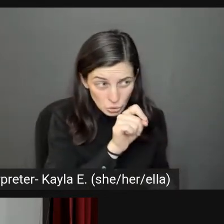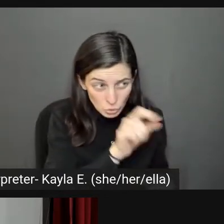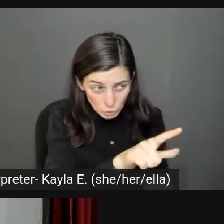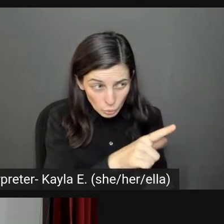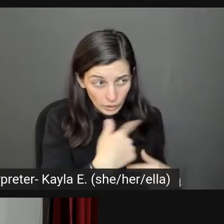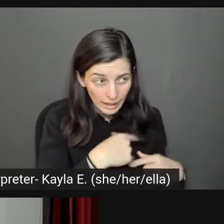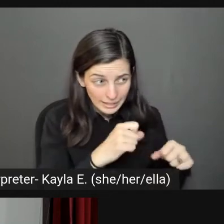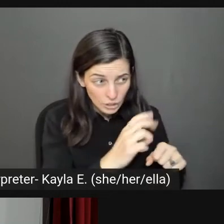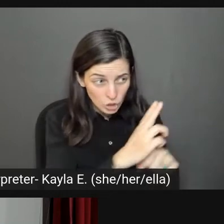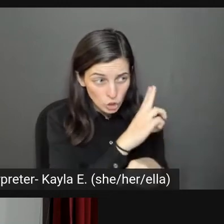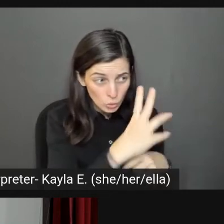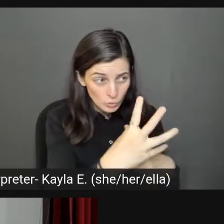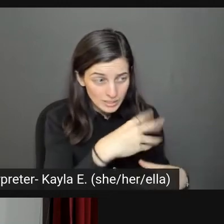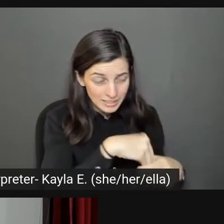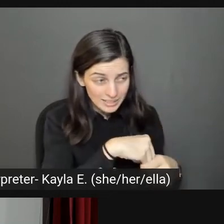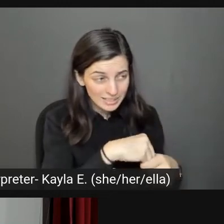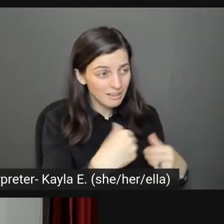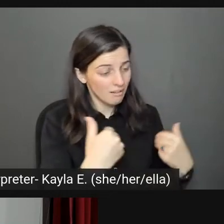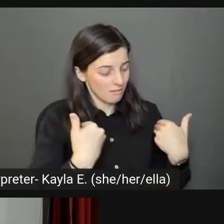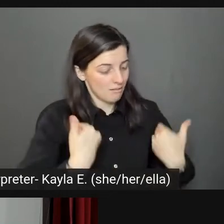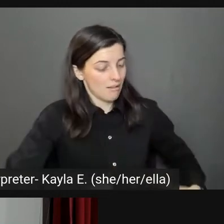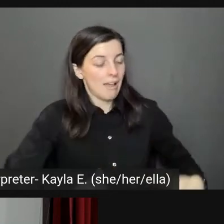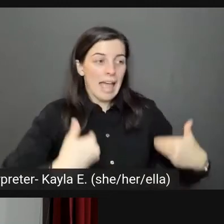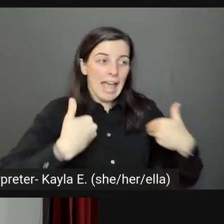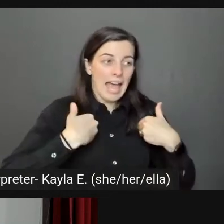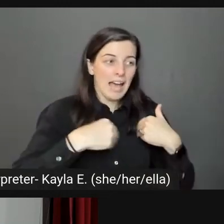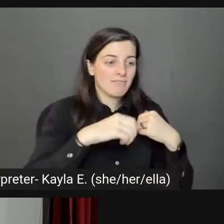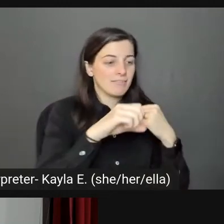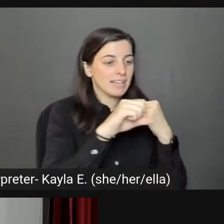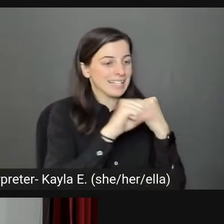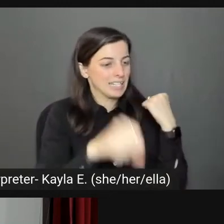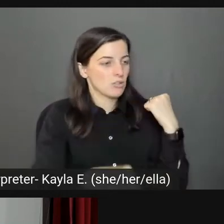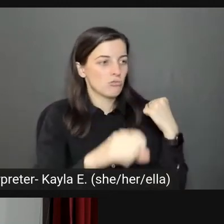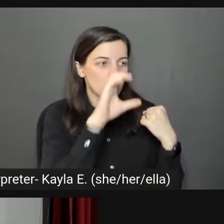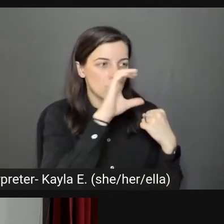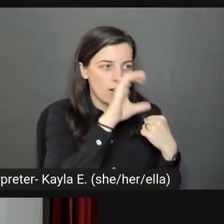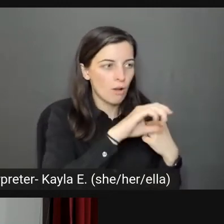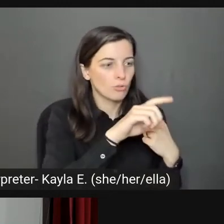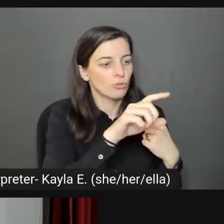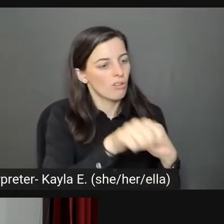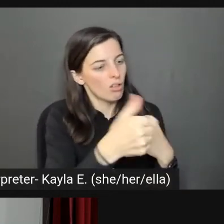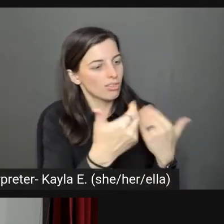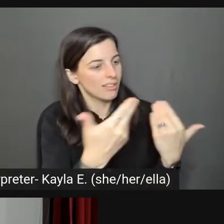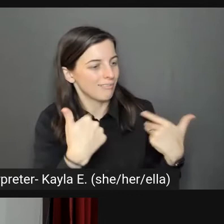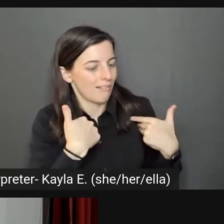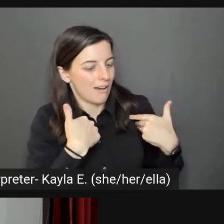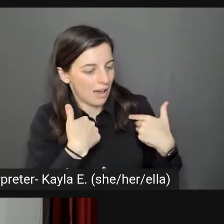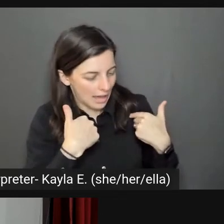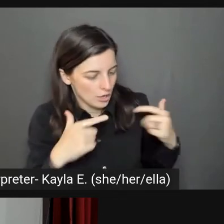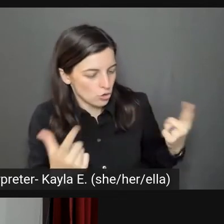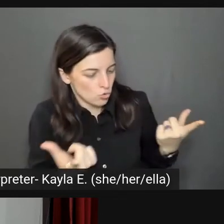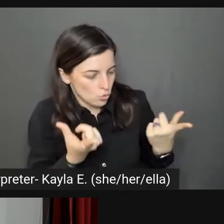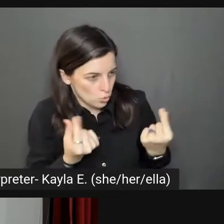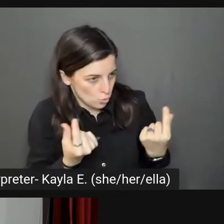Because I have browser extensions, I have stuff that I can manually do, and I understand it, develop with accessibility.